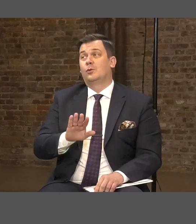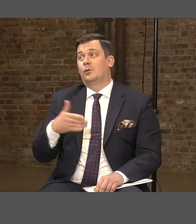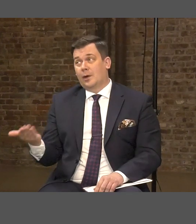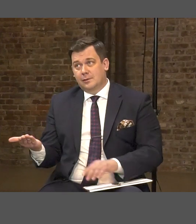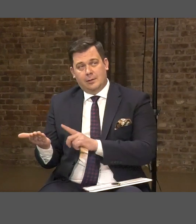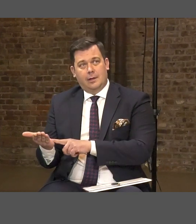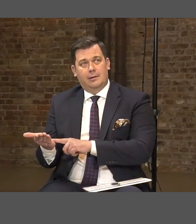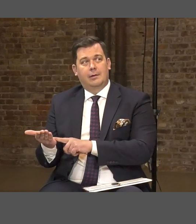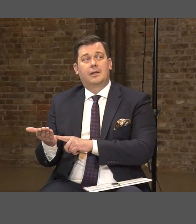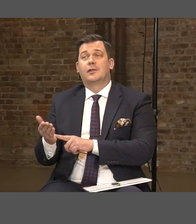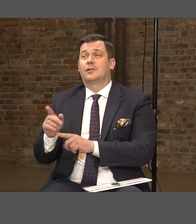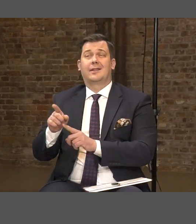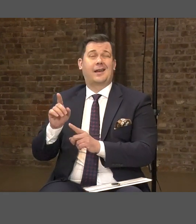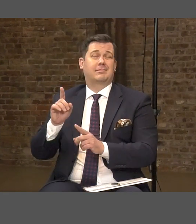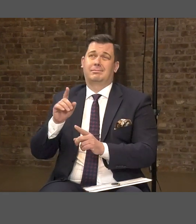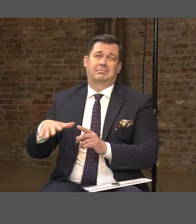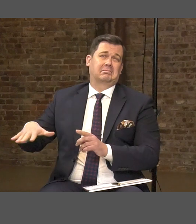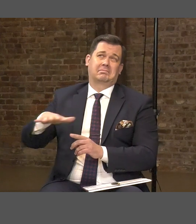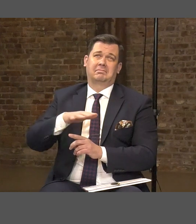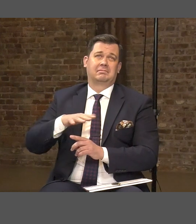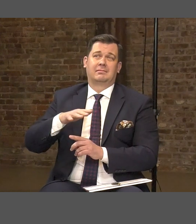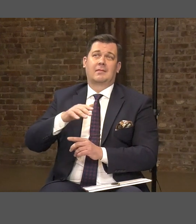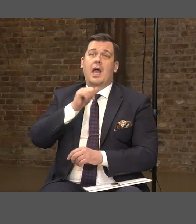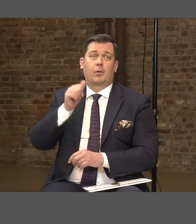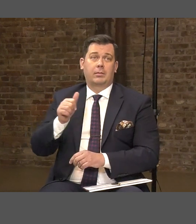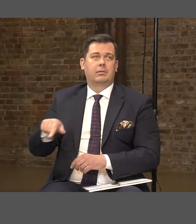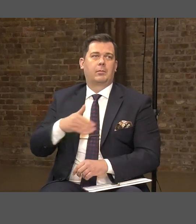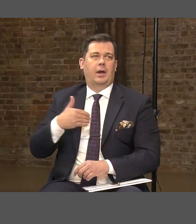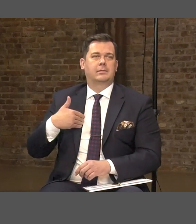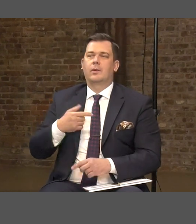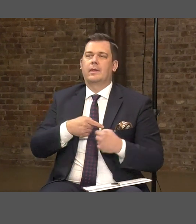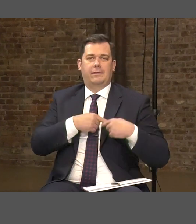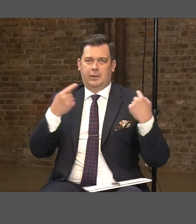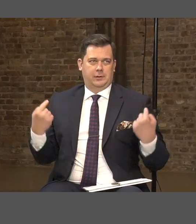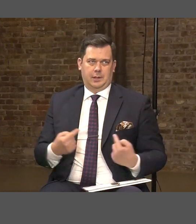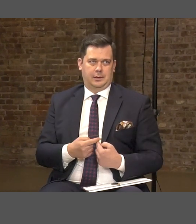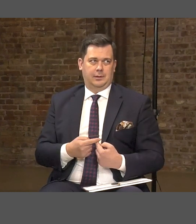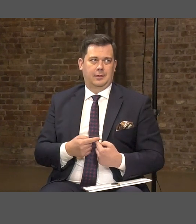and on the other hand in Europe Poles have the biggest heart,